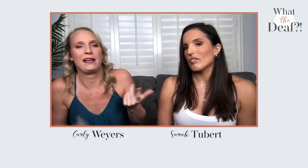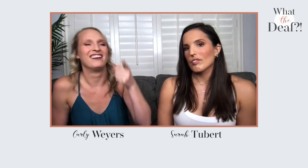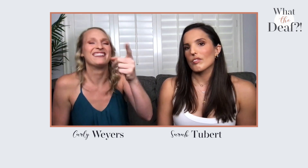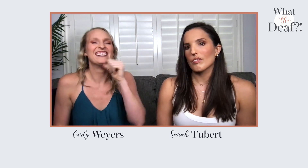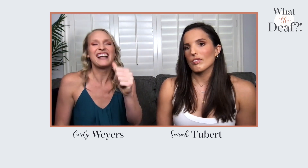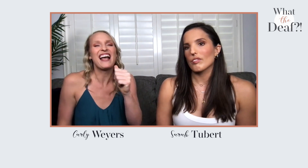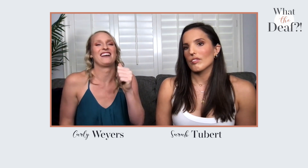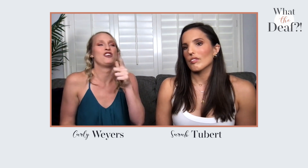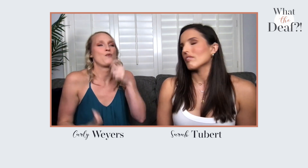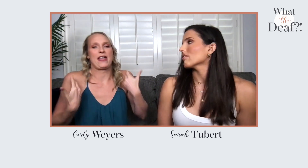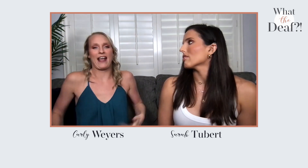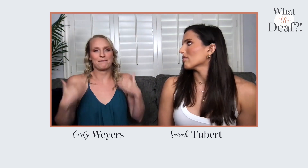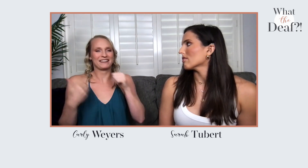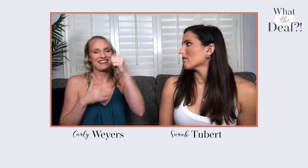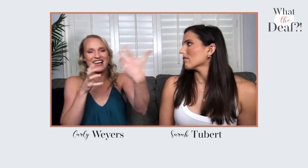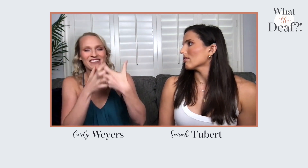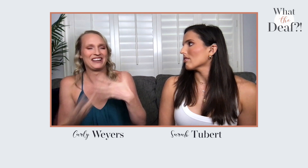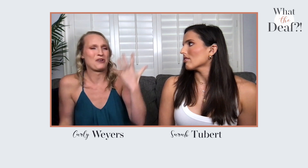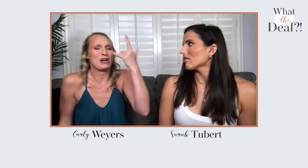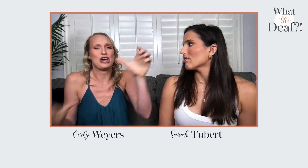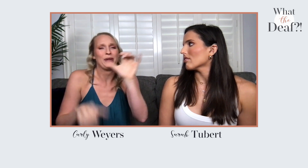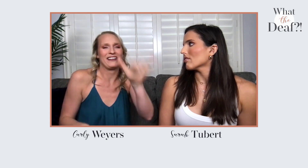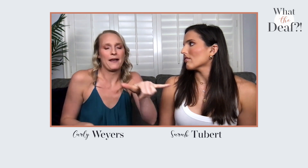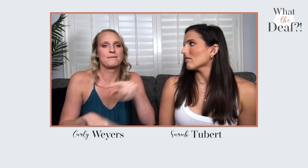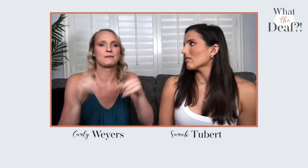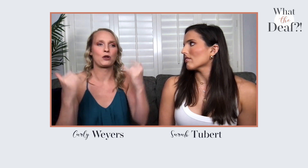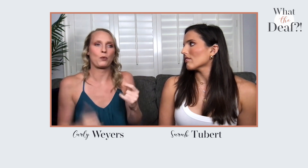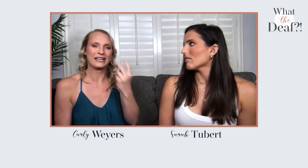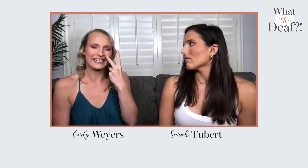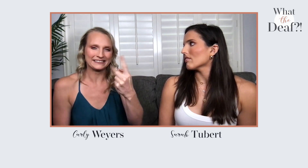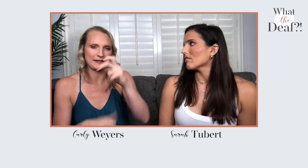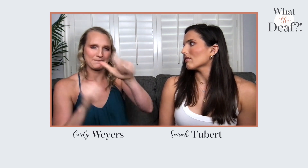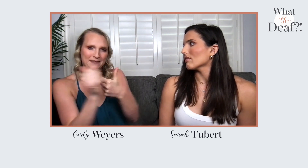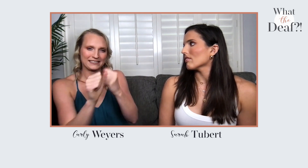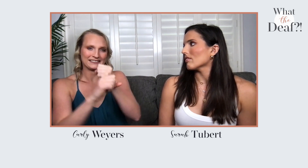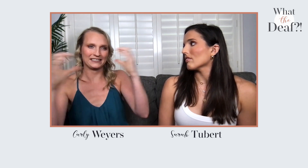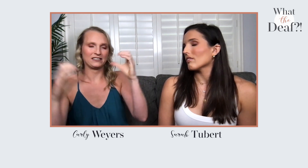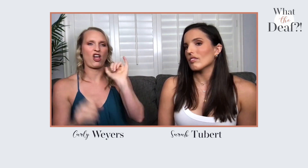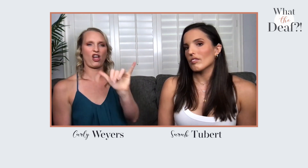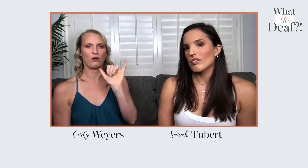That's that's not who I am. That doesn't fit me. Why are they doing that?" But now I see what goes on behind the scenes.